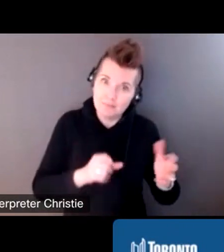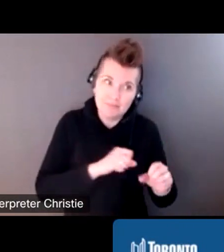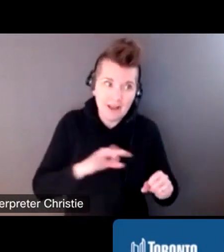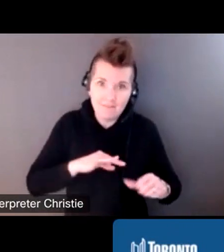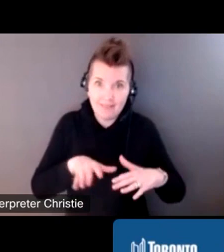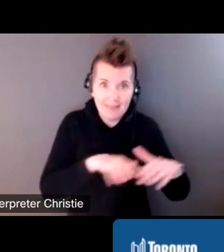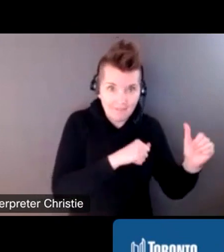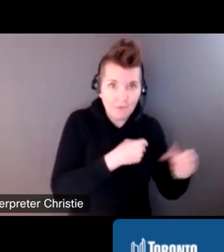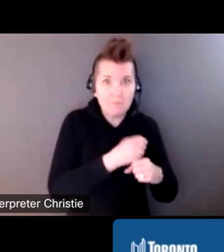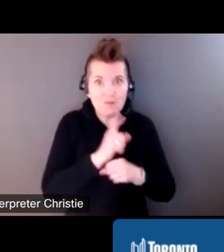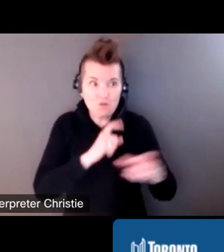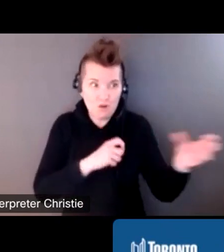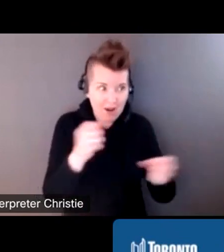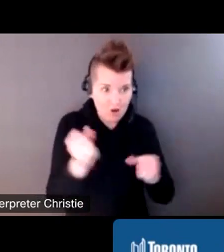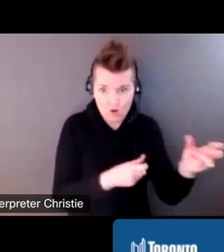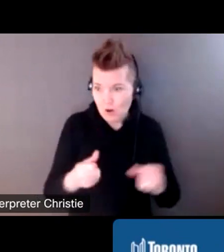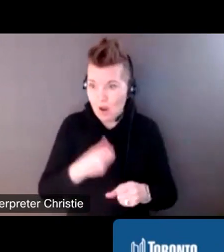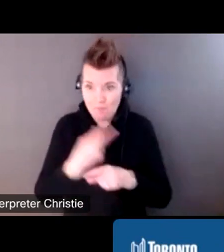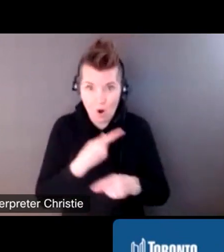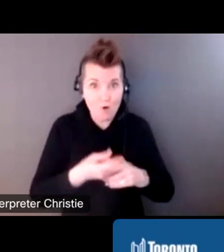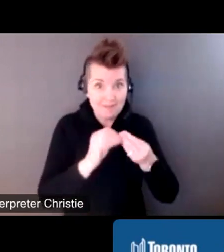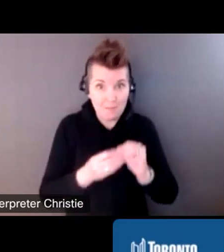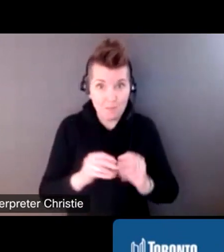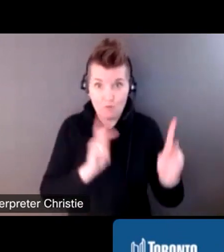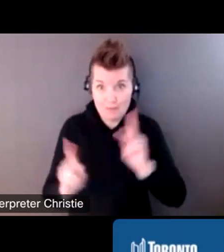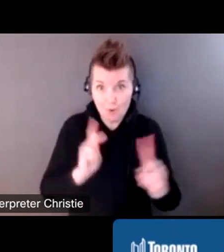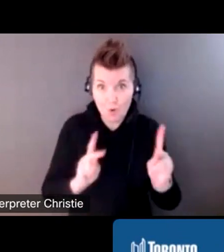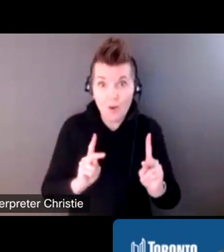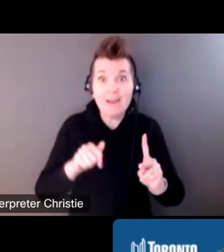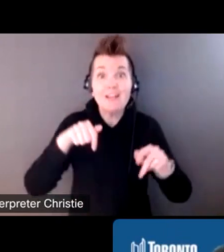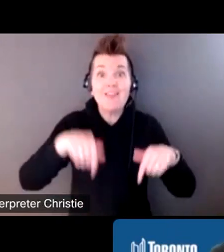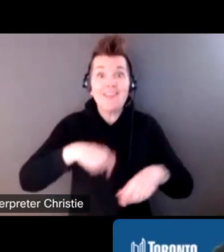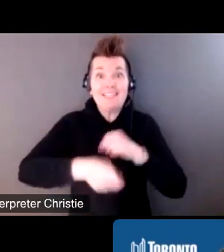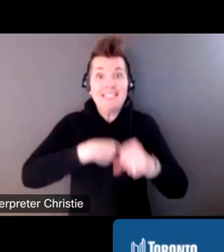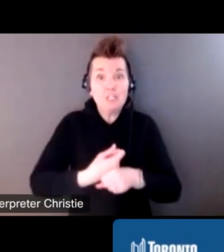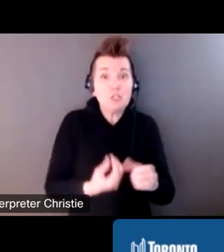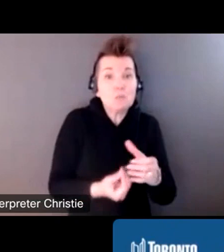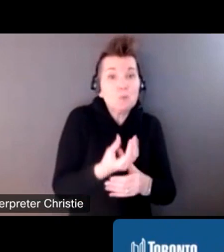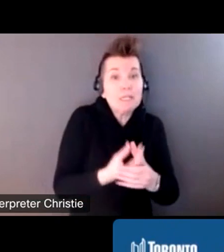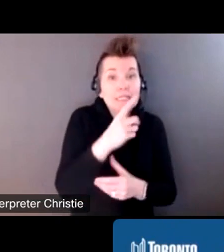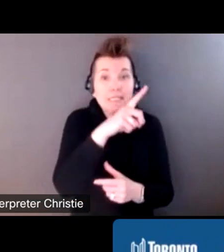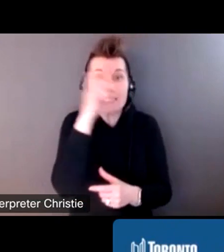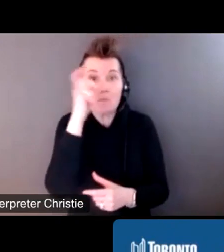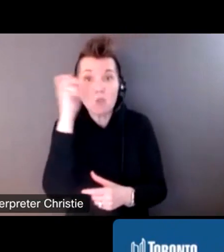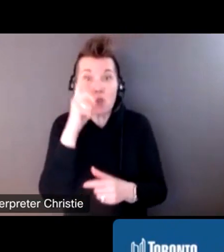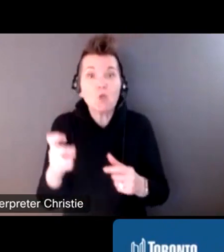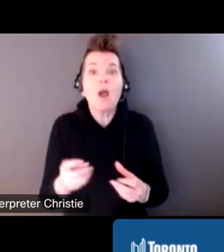that we can really start in the spring/summer of this year to start seeing and doing more of that type of engagement.